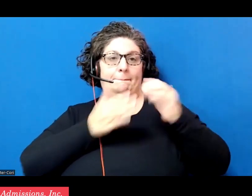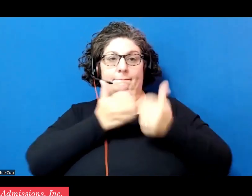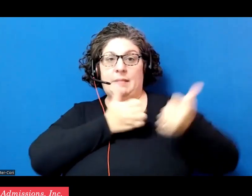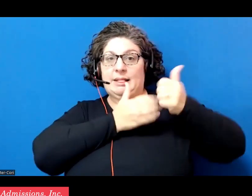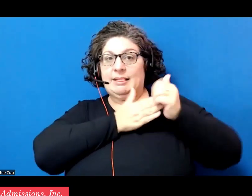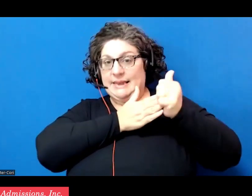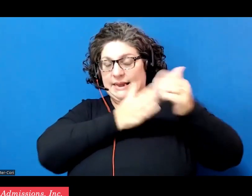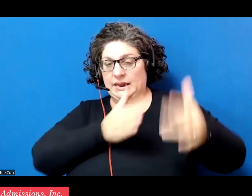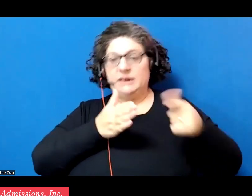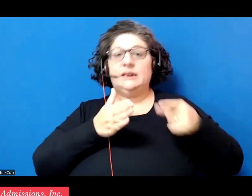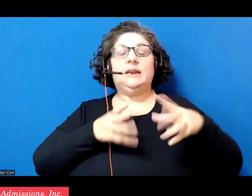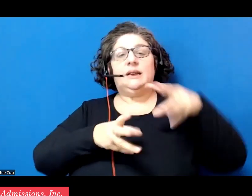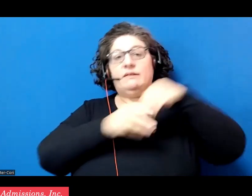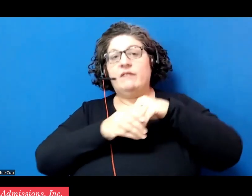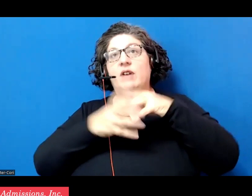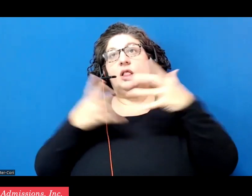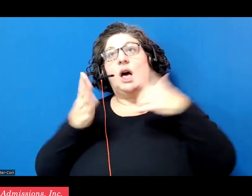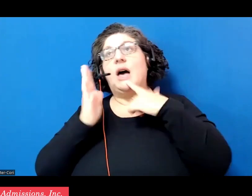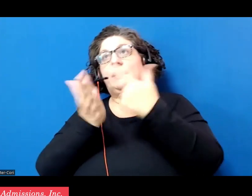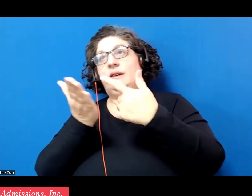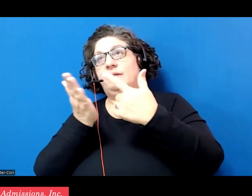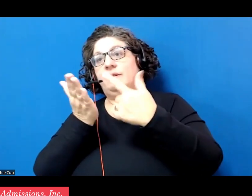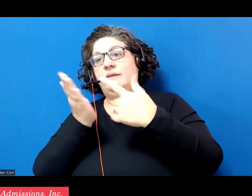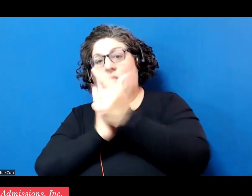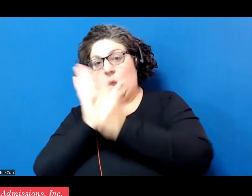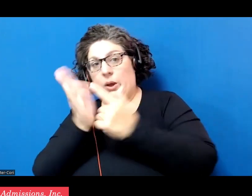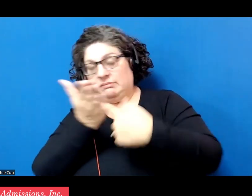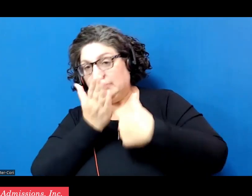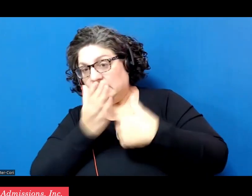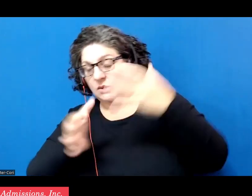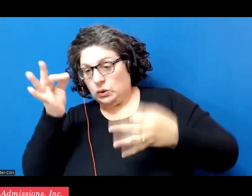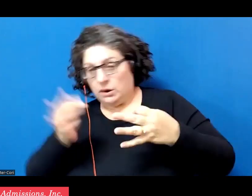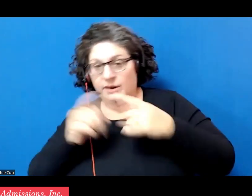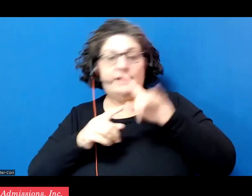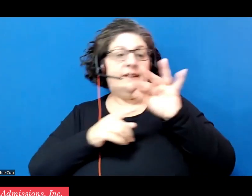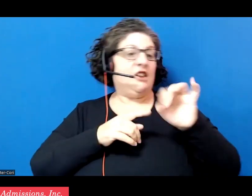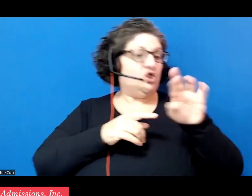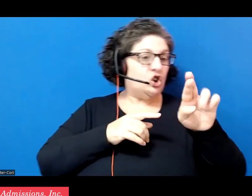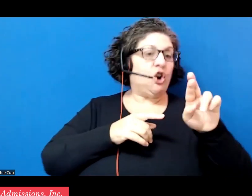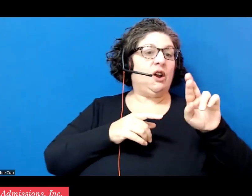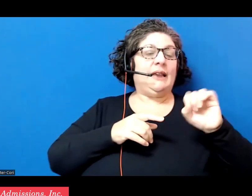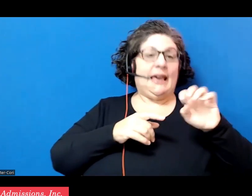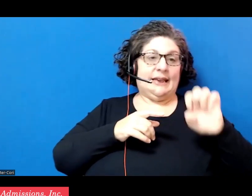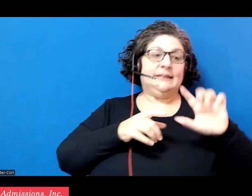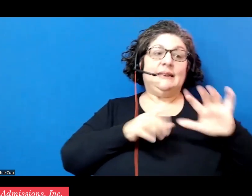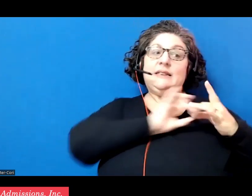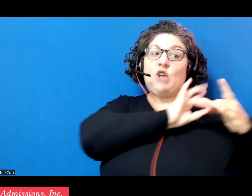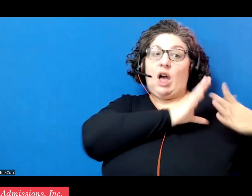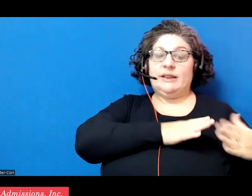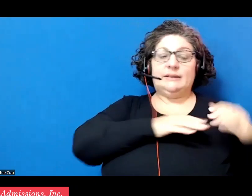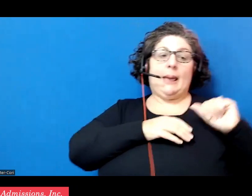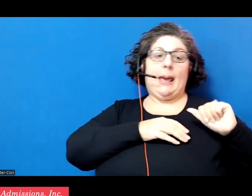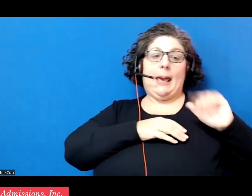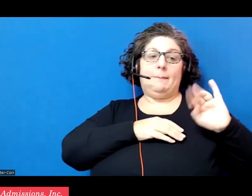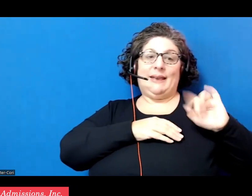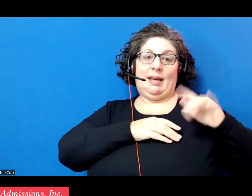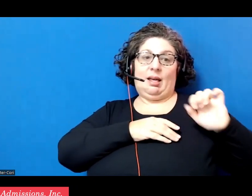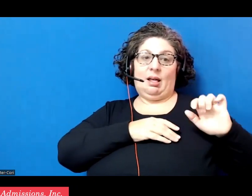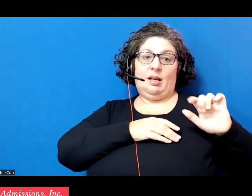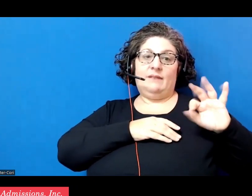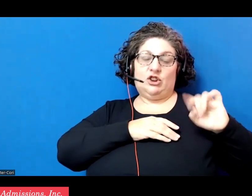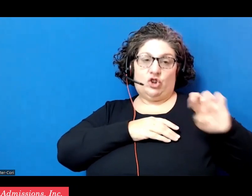And he's colleagues at SSFA are Abigail Fisher, the plaintiff from the Fisher case.